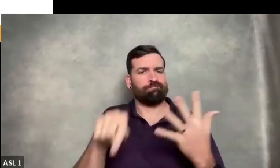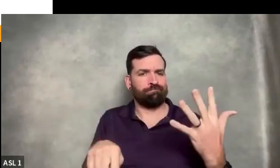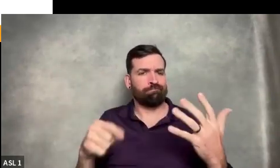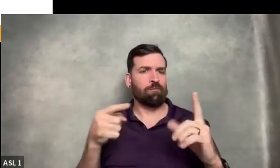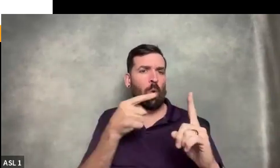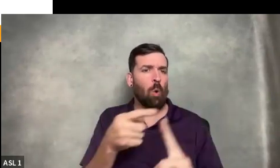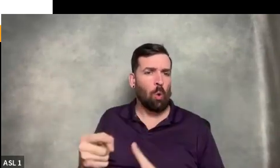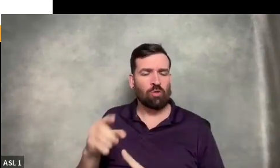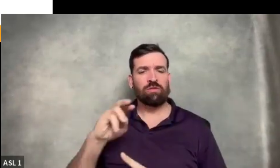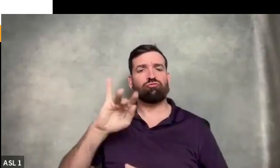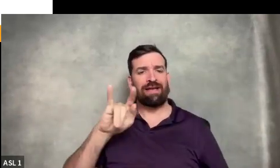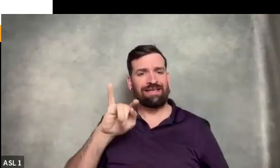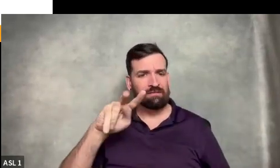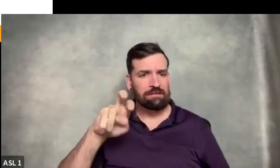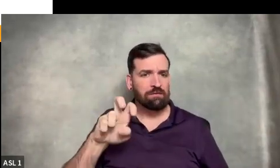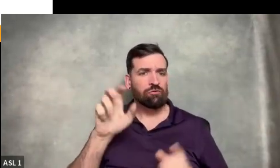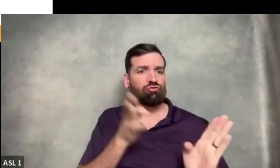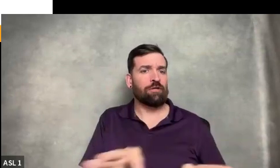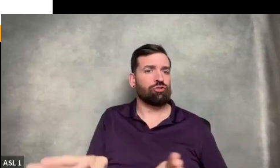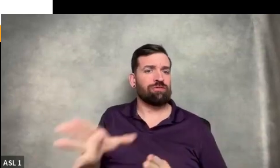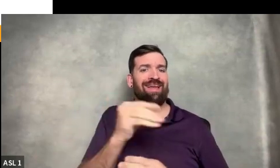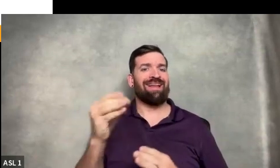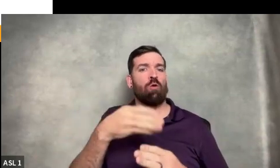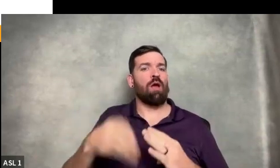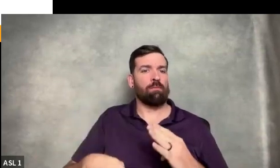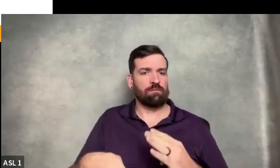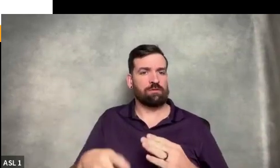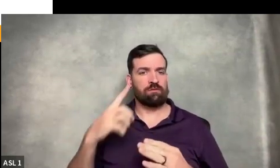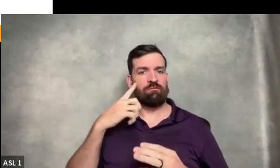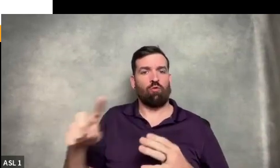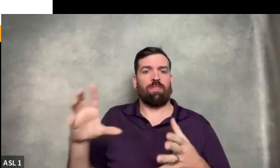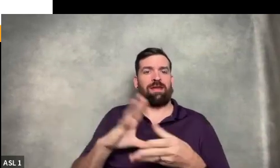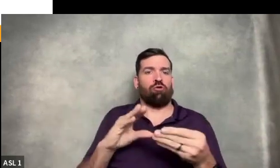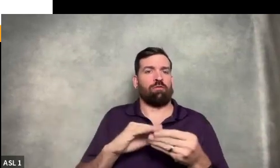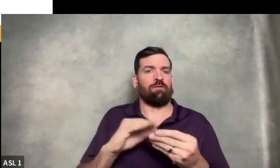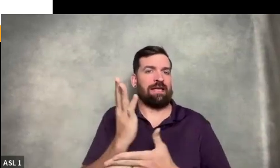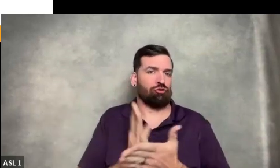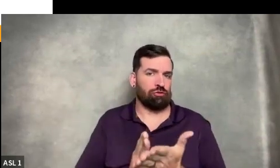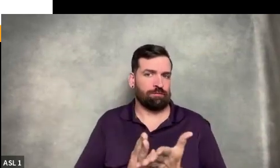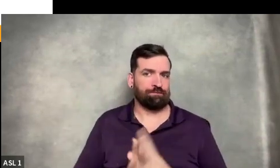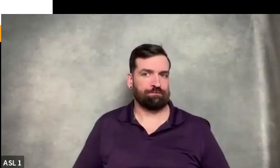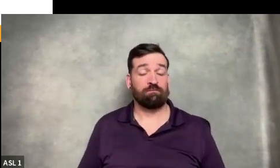objectives, strategies, and outcomes portion of the narrative section. Each state plan will have